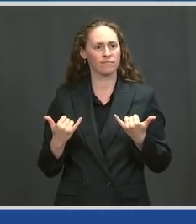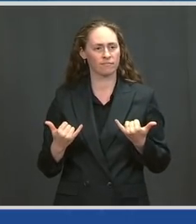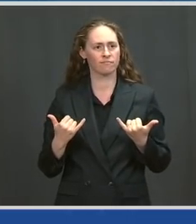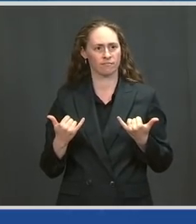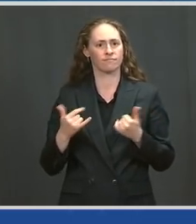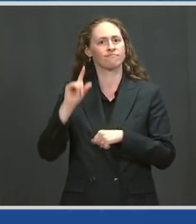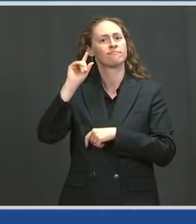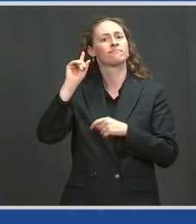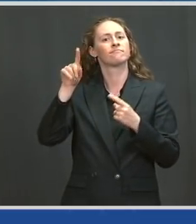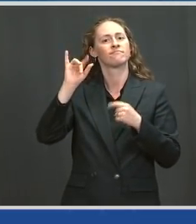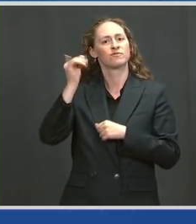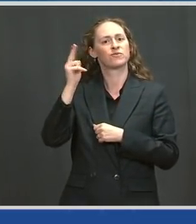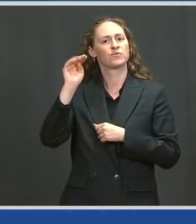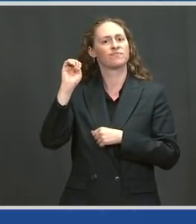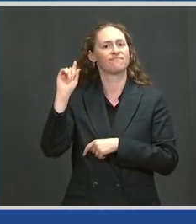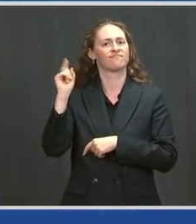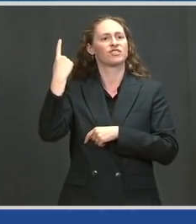smoke dark in the Tulsa sky,